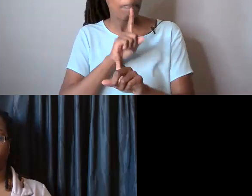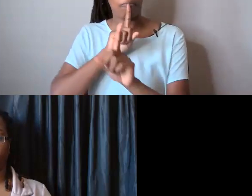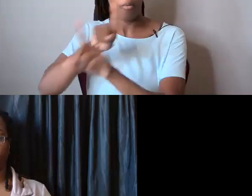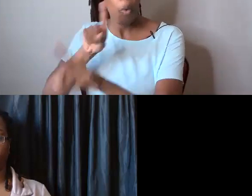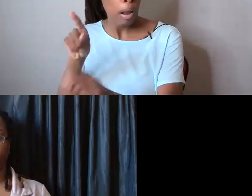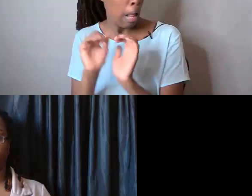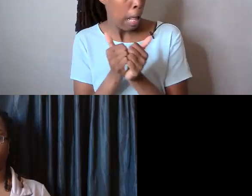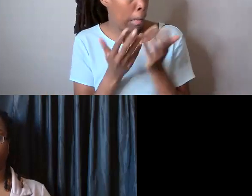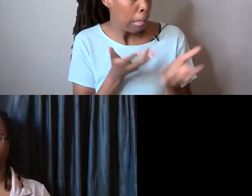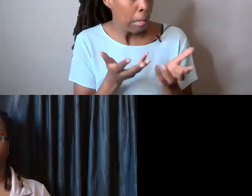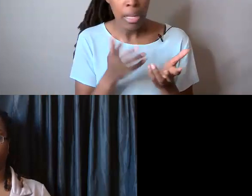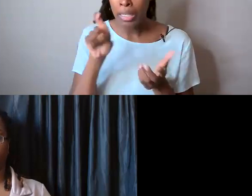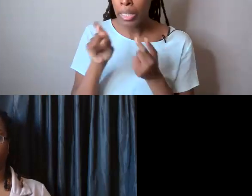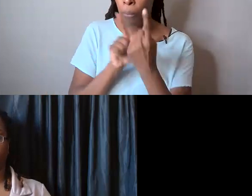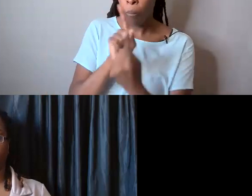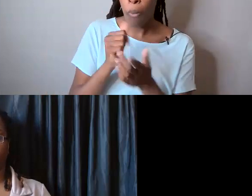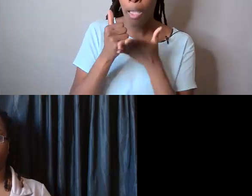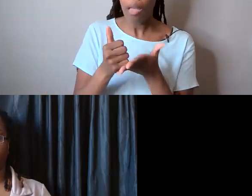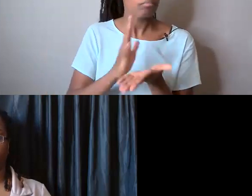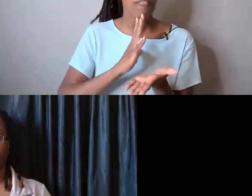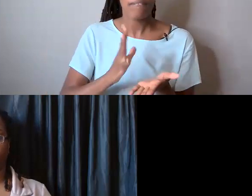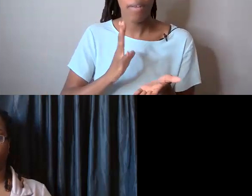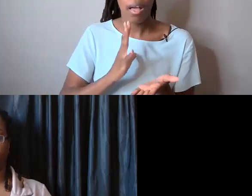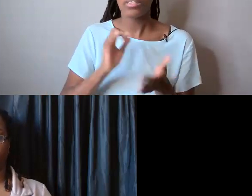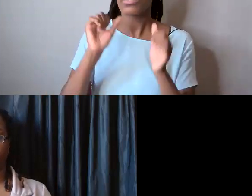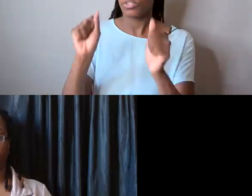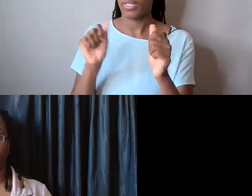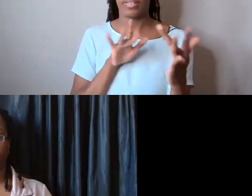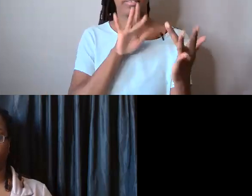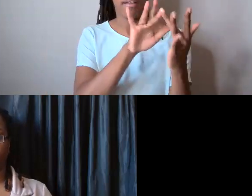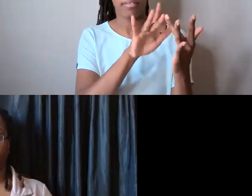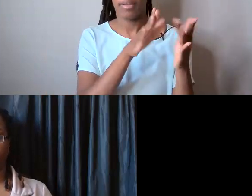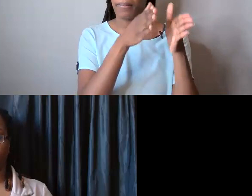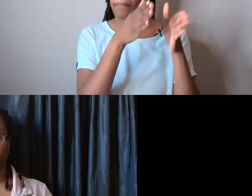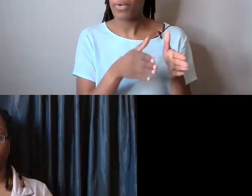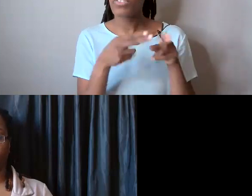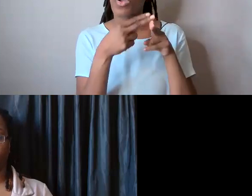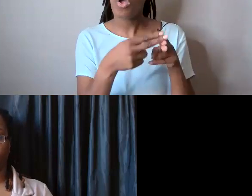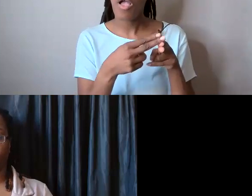then I encourage to you reach out to a person that's called a benefits planner.